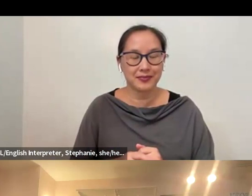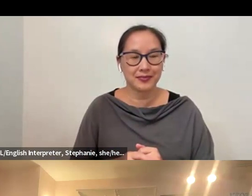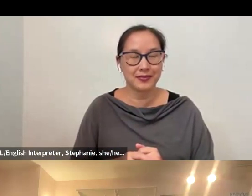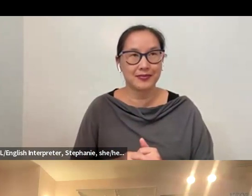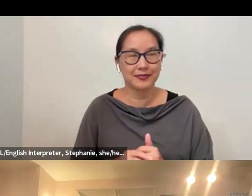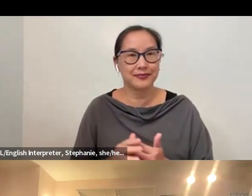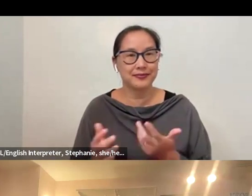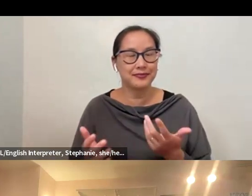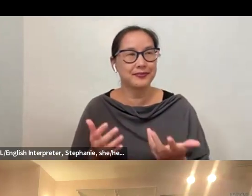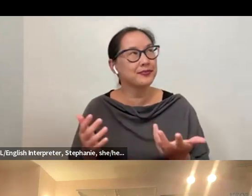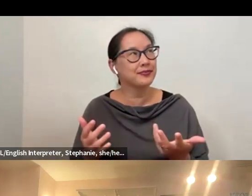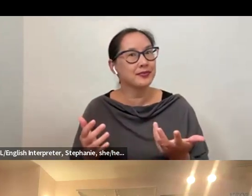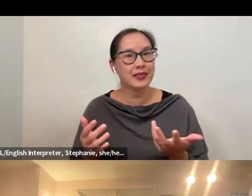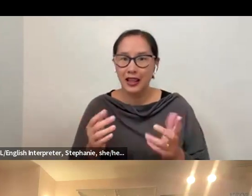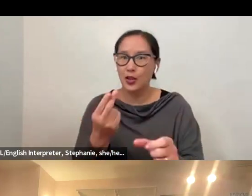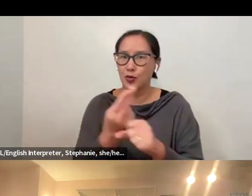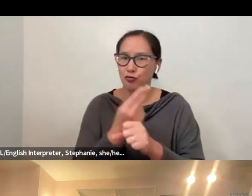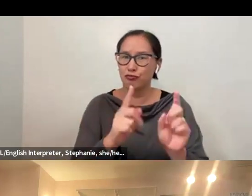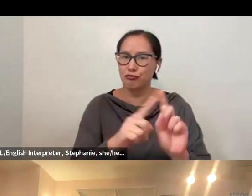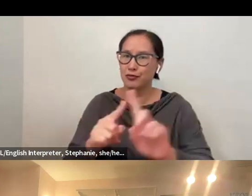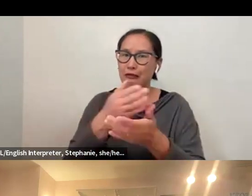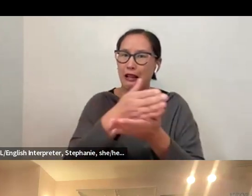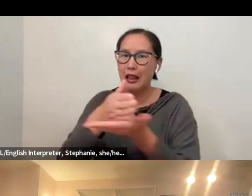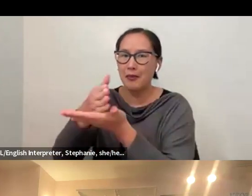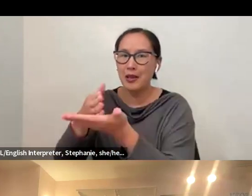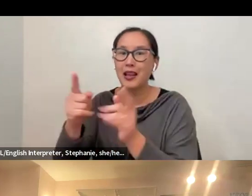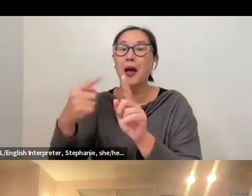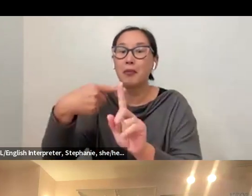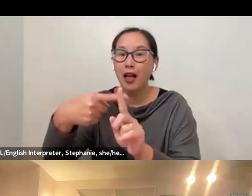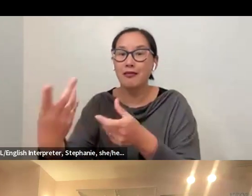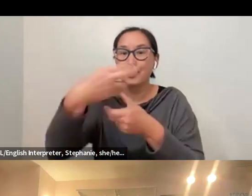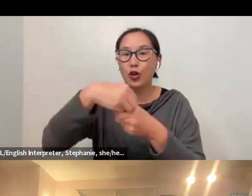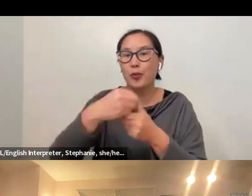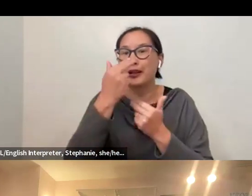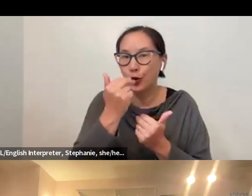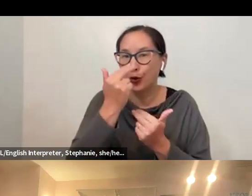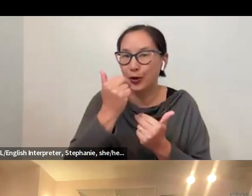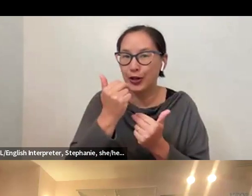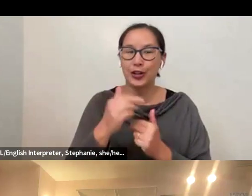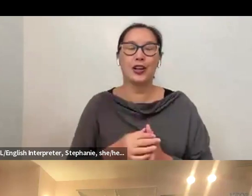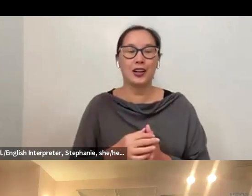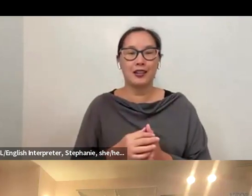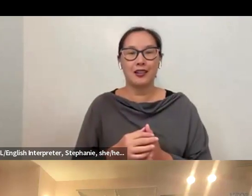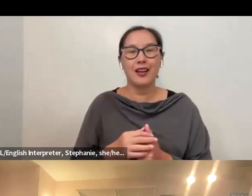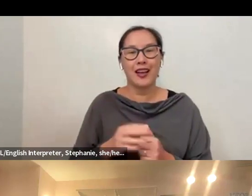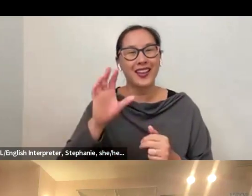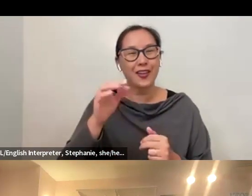all the elements but really incorporates humor in a way. So like from a POV, your perspective